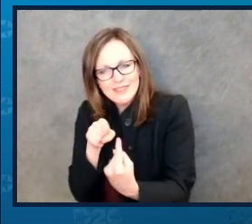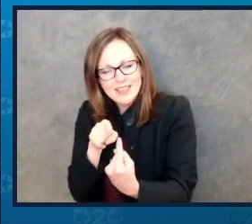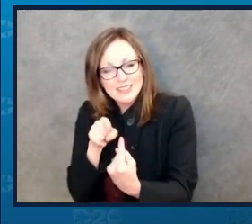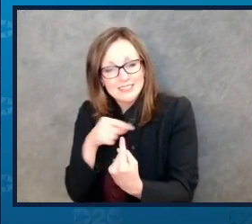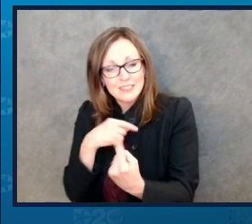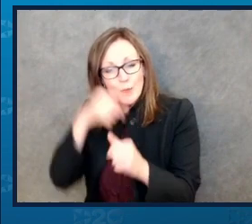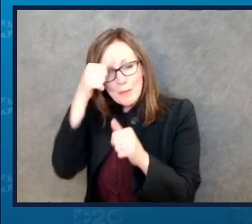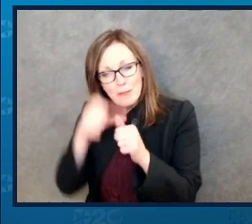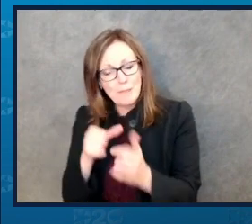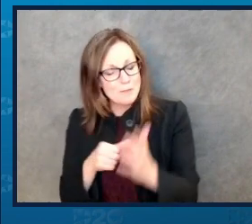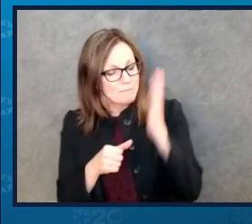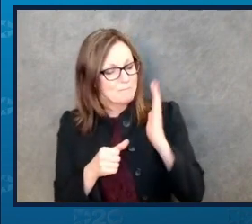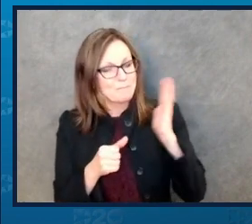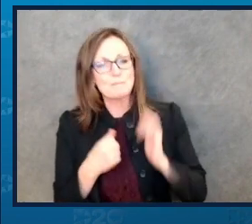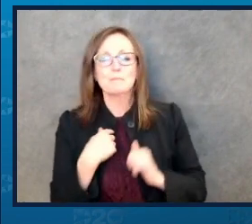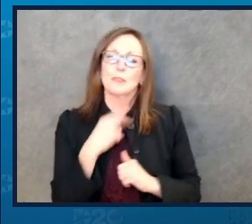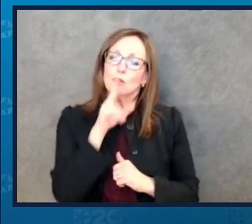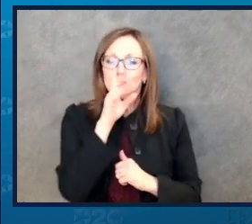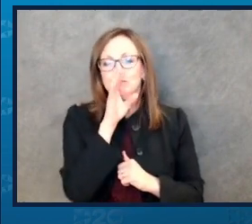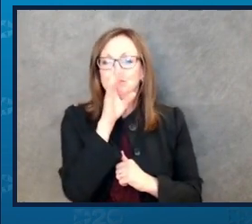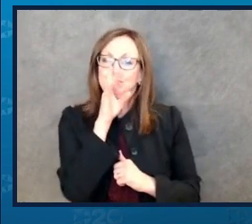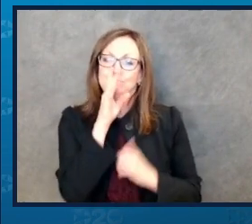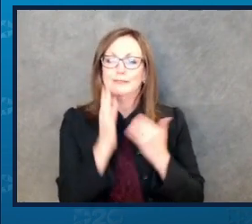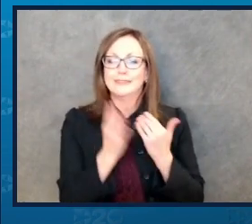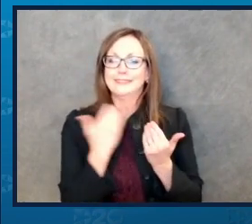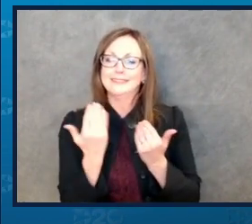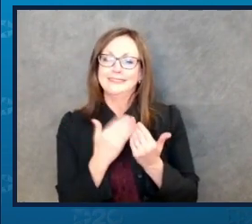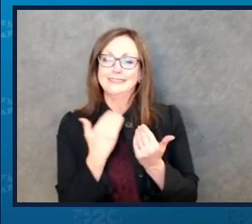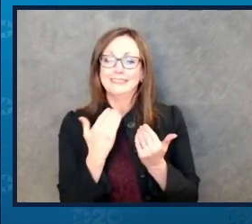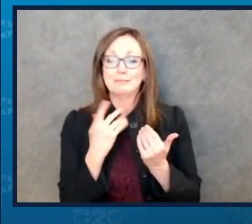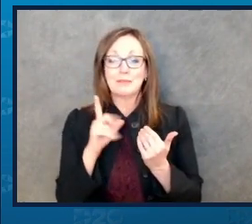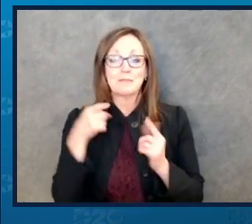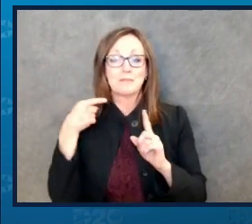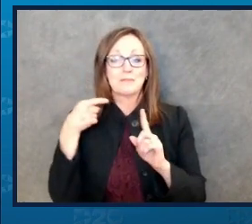STRUGGLE TO SPEAK.